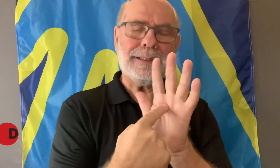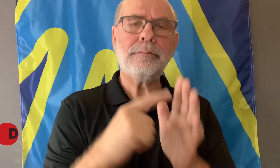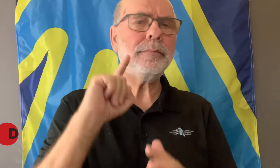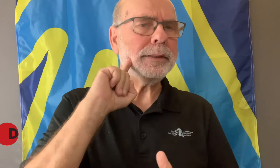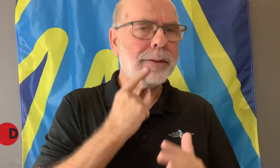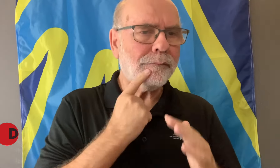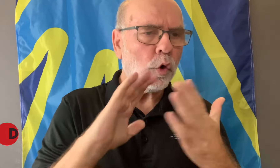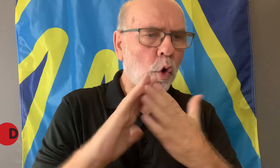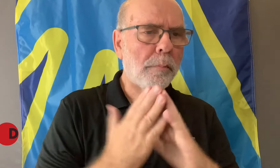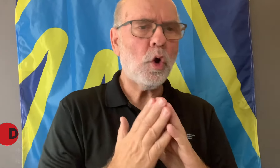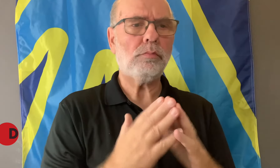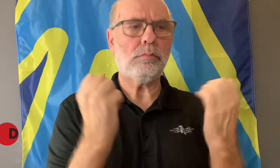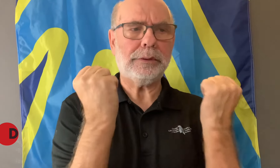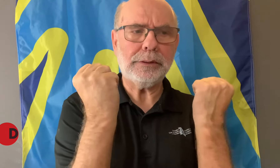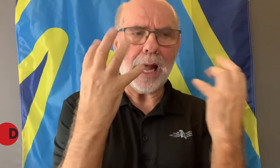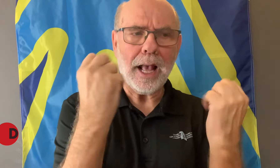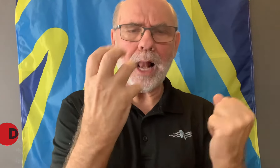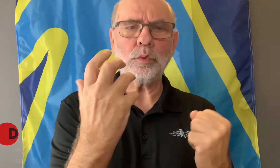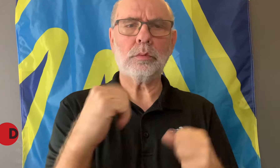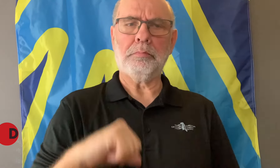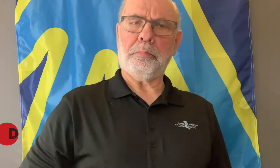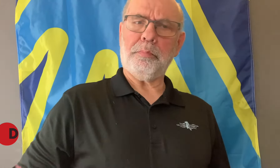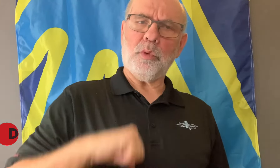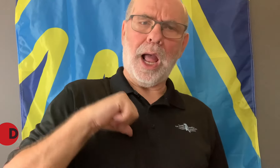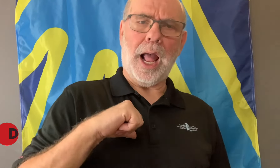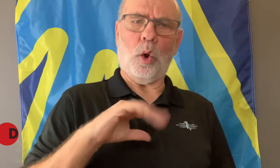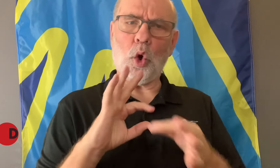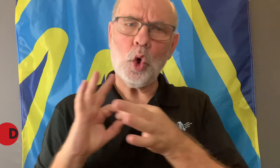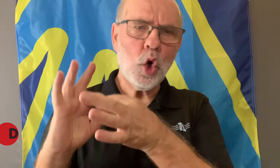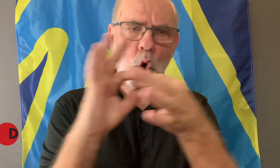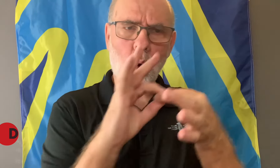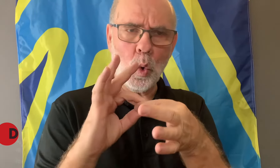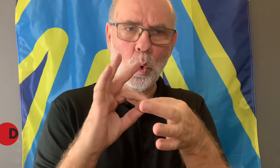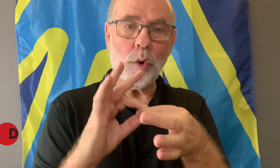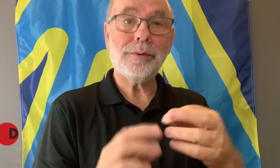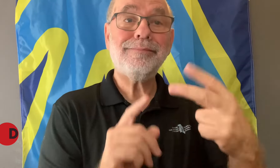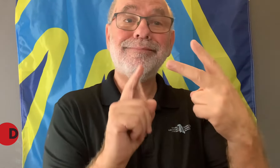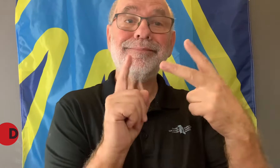represents the Deaf community, Sign Languages, pride and Unity.